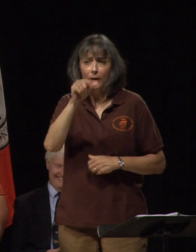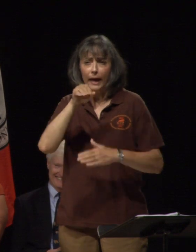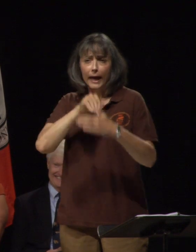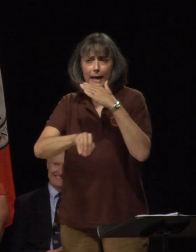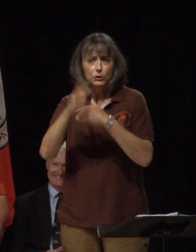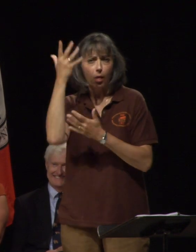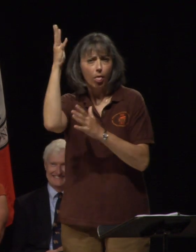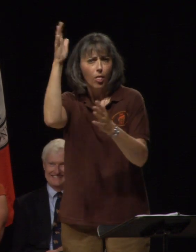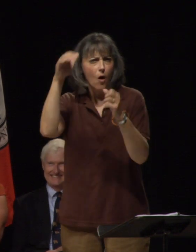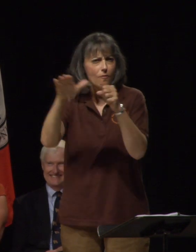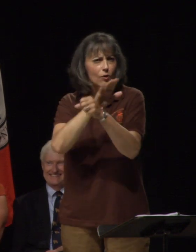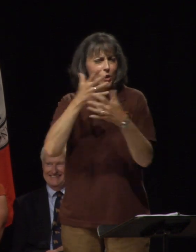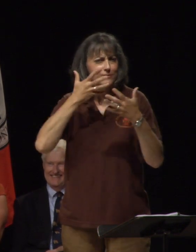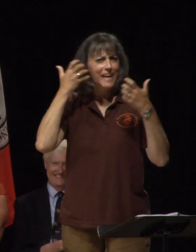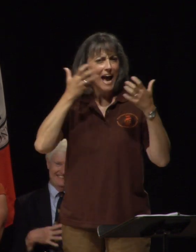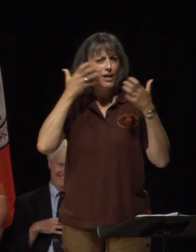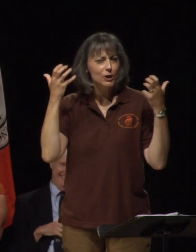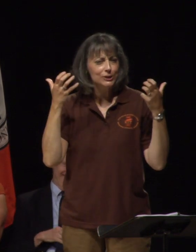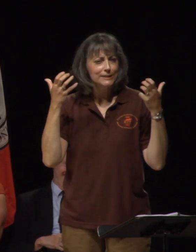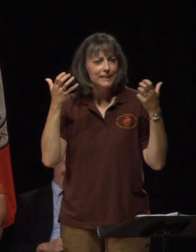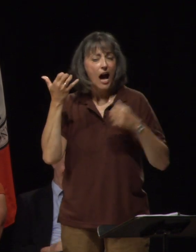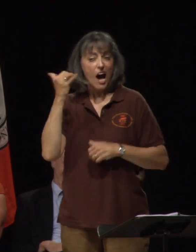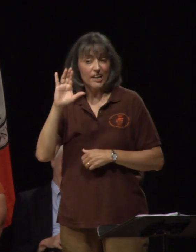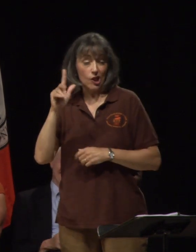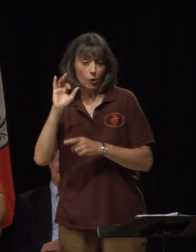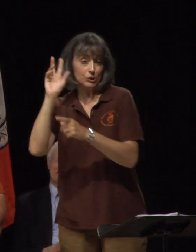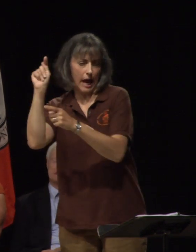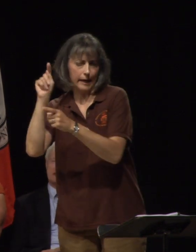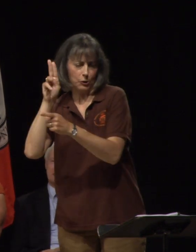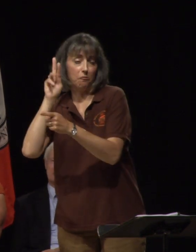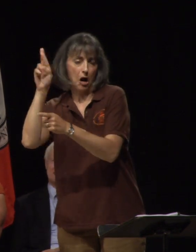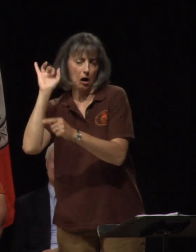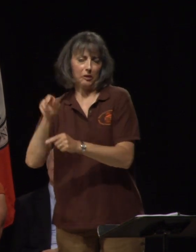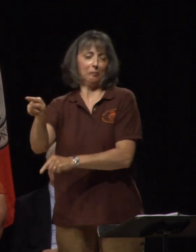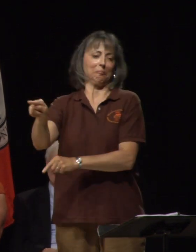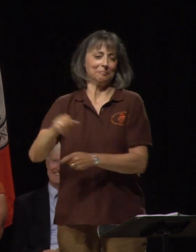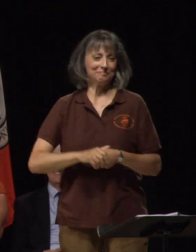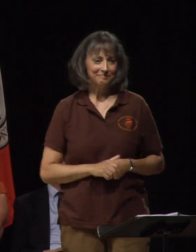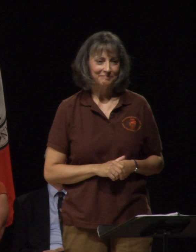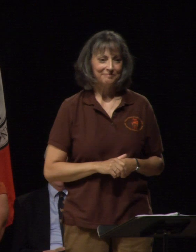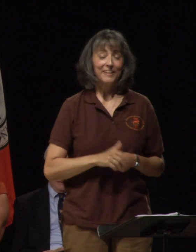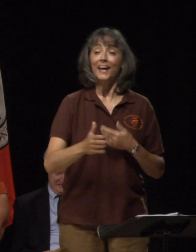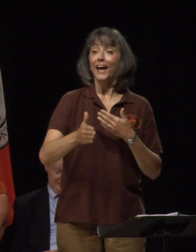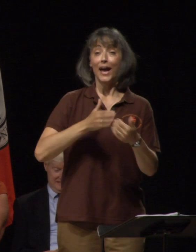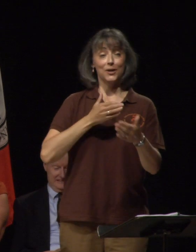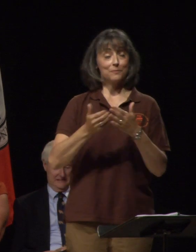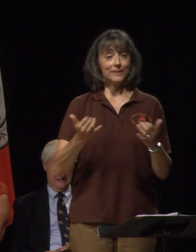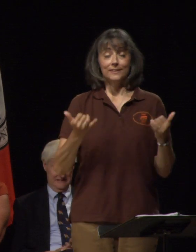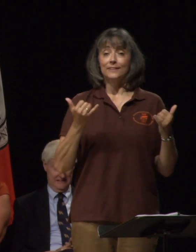HERE. AT THIS POINT IN TIME I'D LIKE